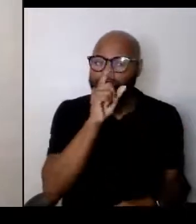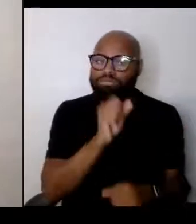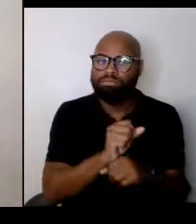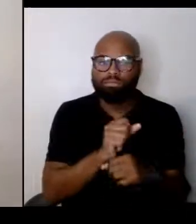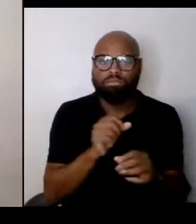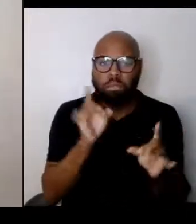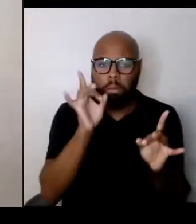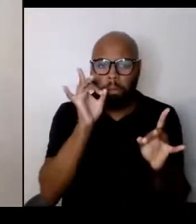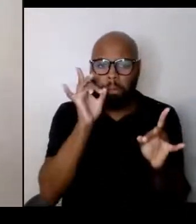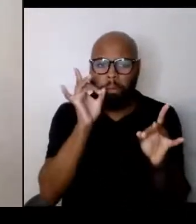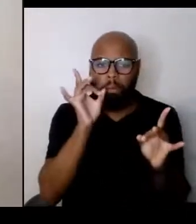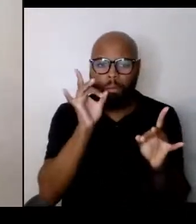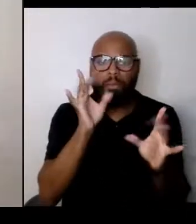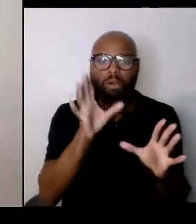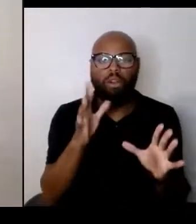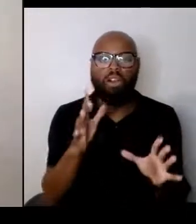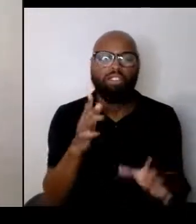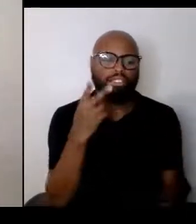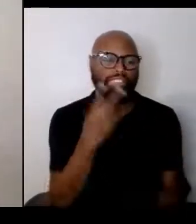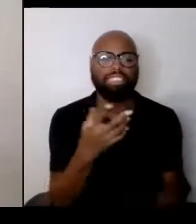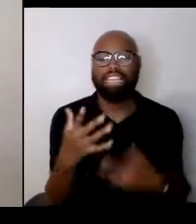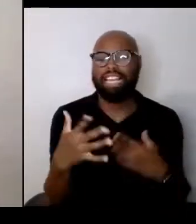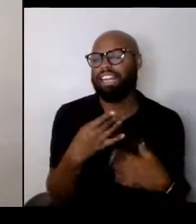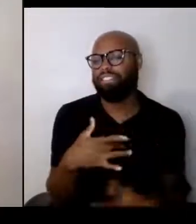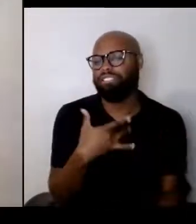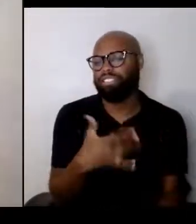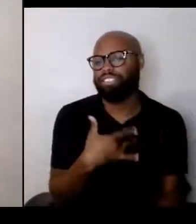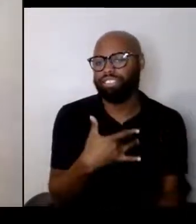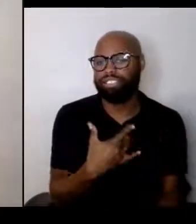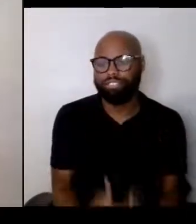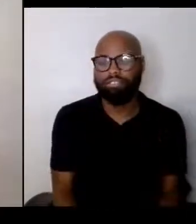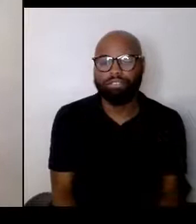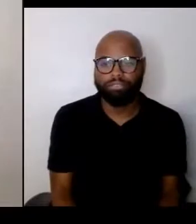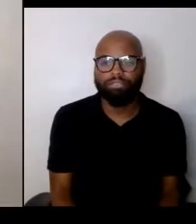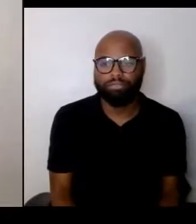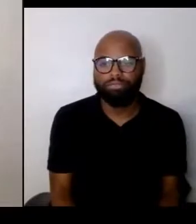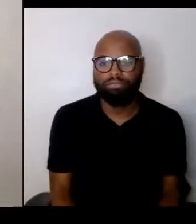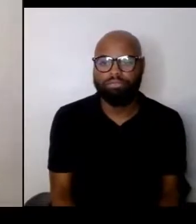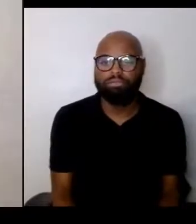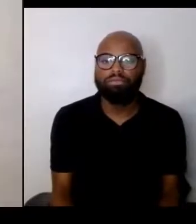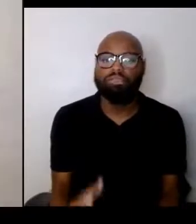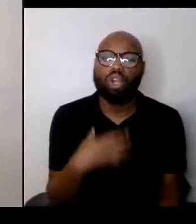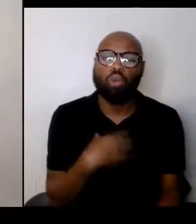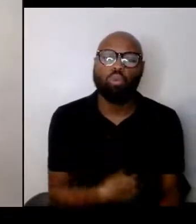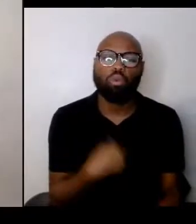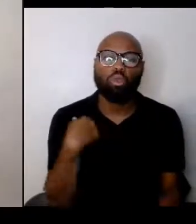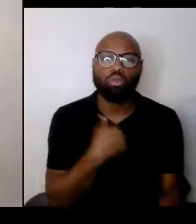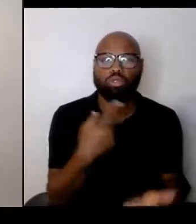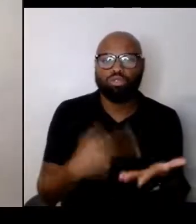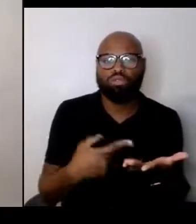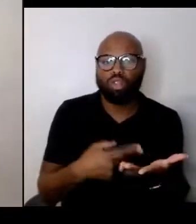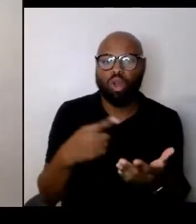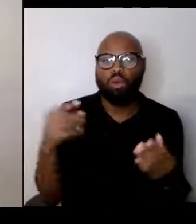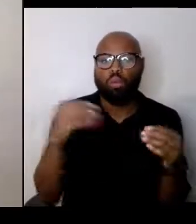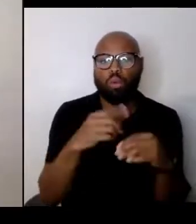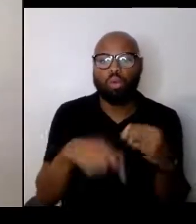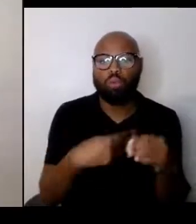and I wish that we did talk a little bit more about anti-blackness and racism when we're...